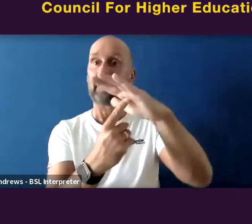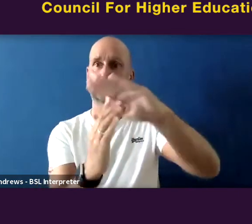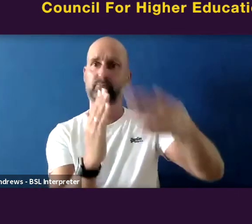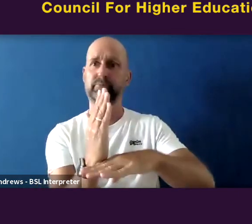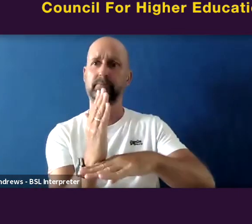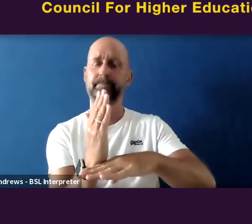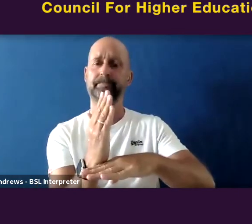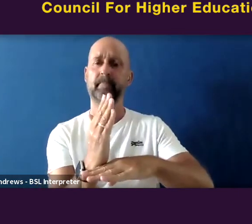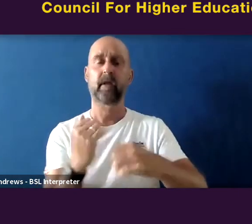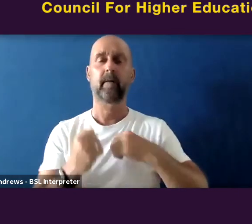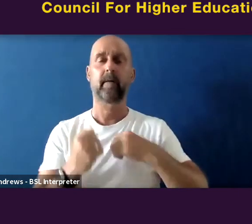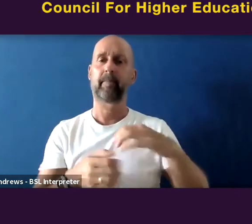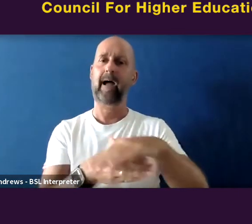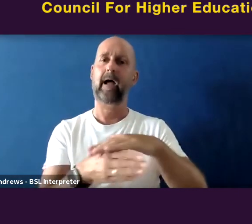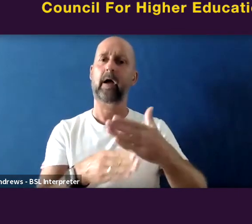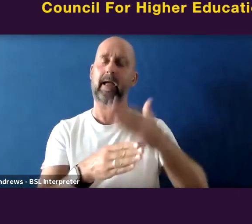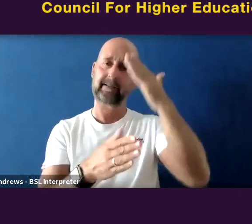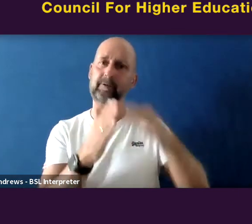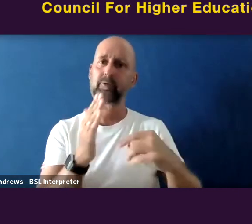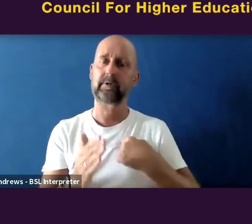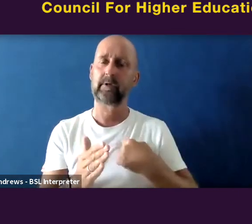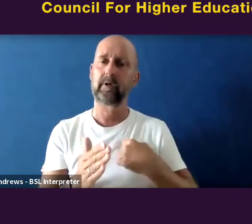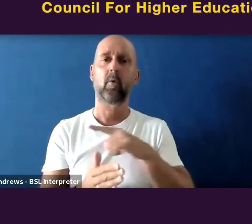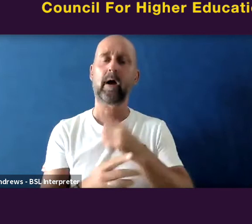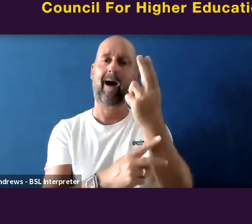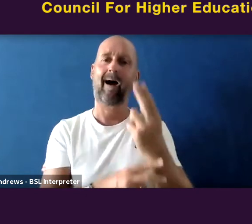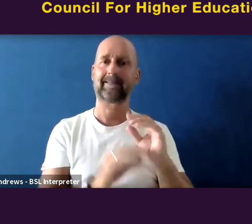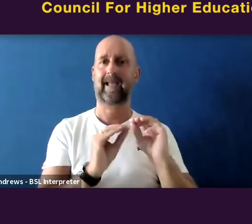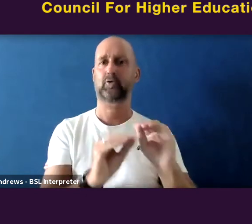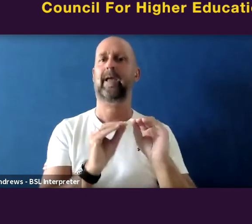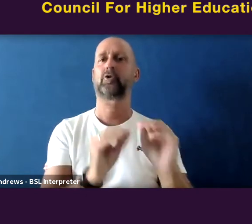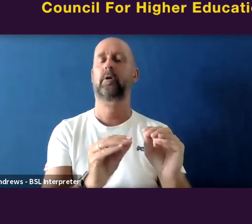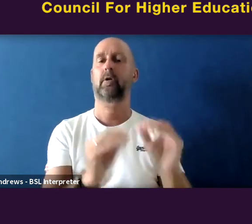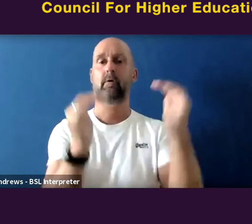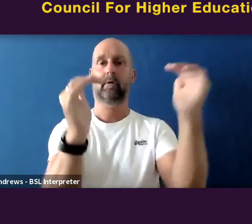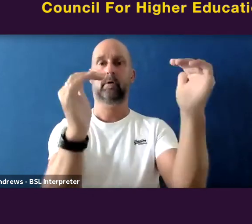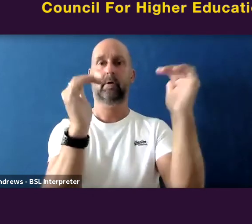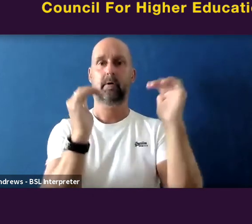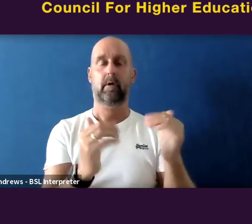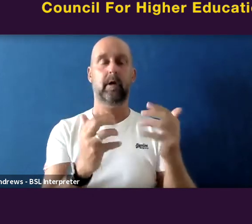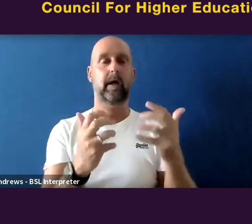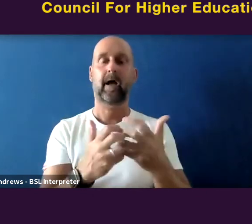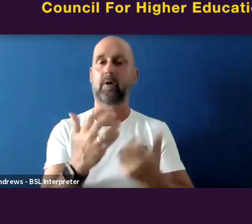my area of experience which is arts education and the development of the creative talent pipeline.